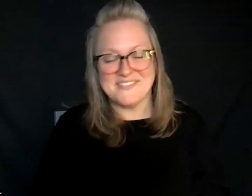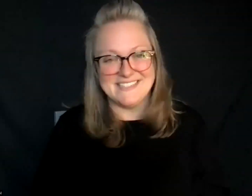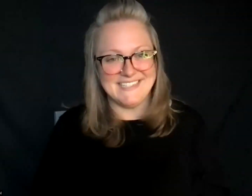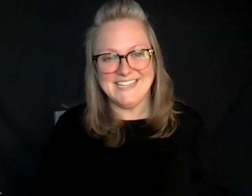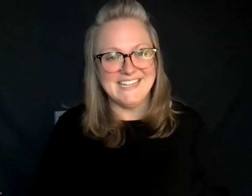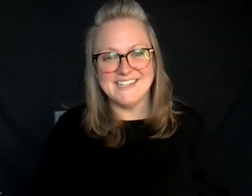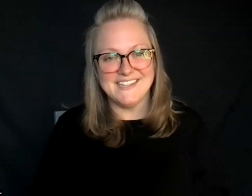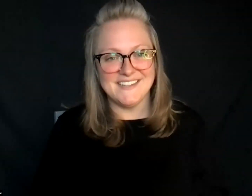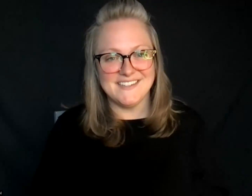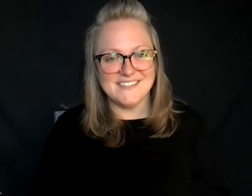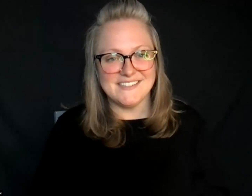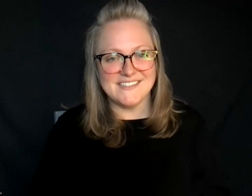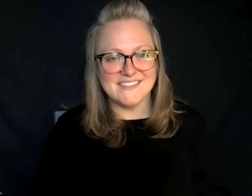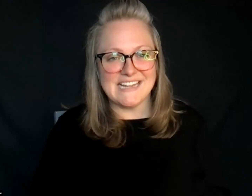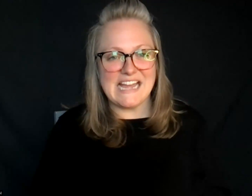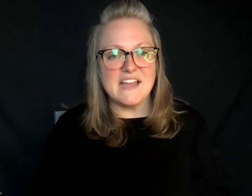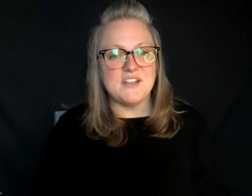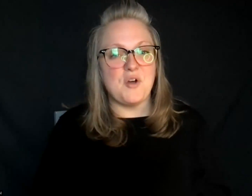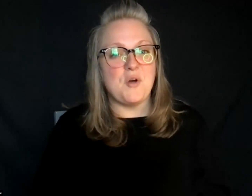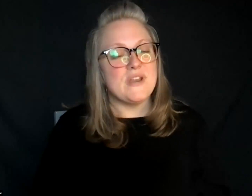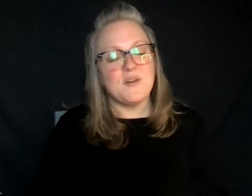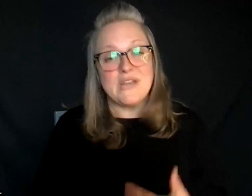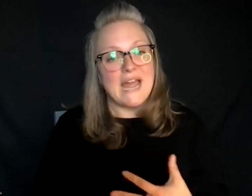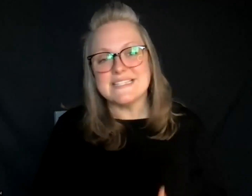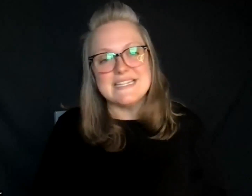A PERSON, WE'RE GOING TO BE RESPECTFUL AND JUST HELP THEM ALONG THE WAY. AND I AGREE A HUNDRED PERCENT WITH WHAT NIKKI SAID.